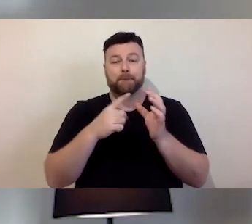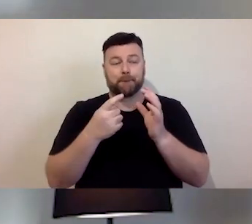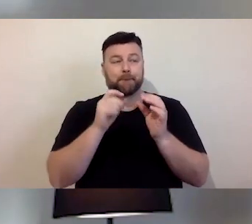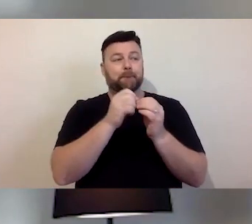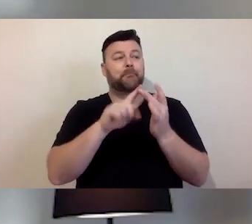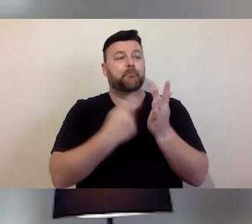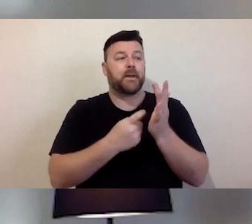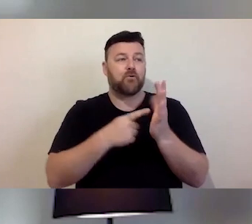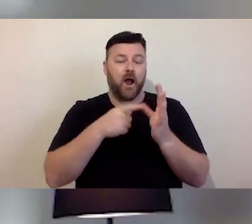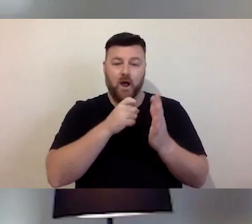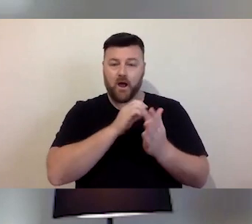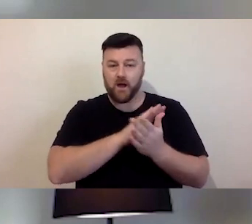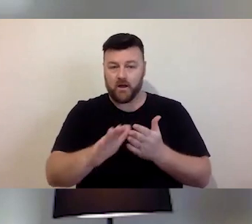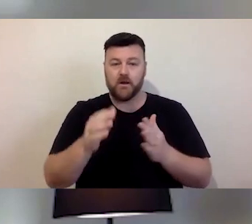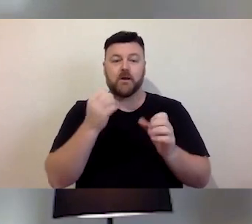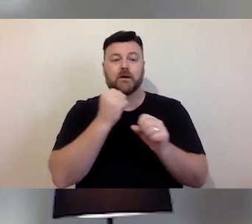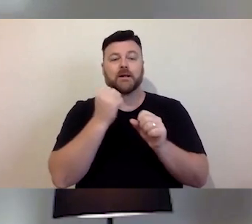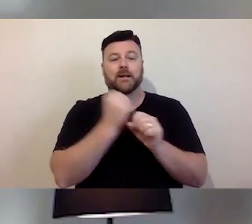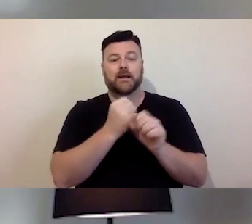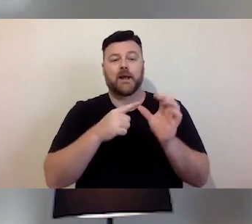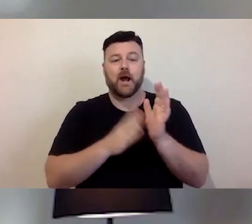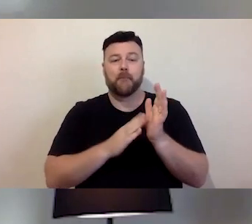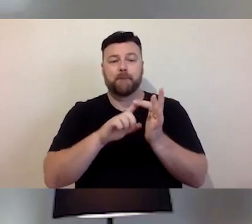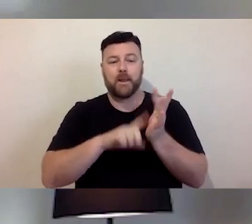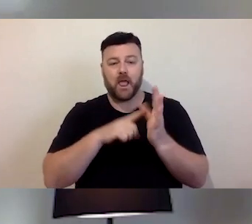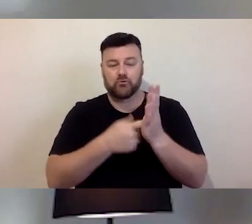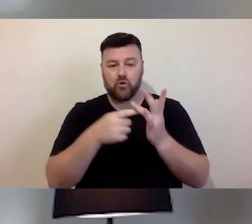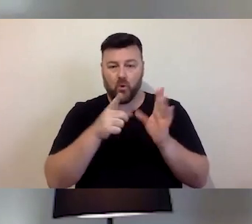Bundjalung people will be exploring the topic of working Interculturally.